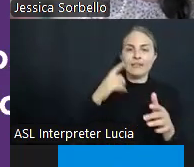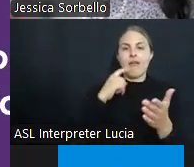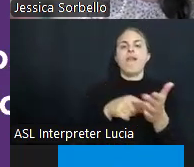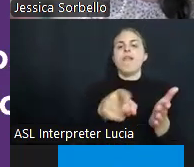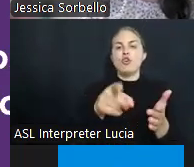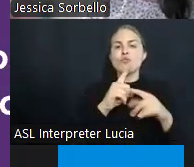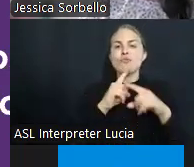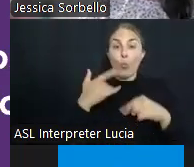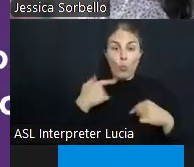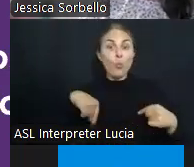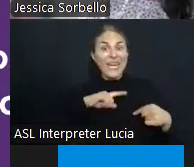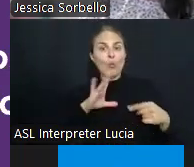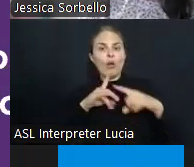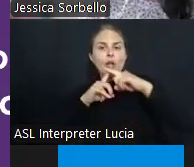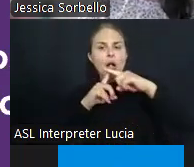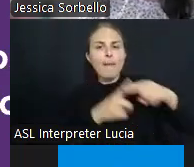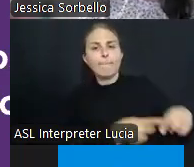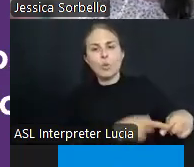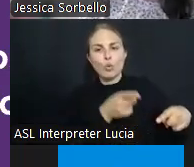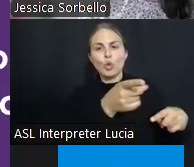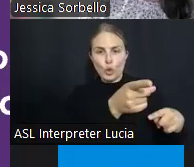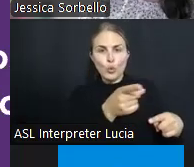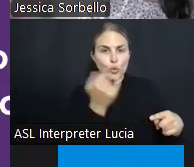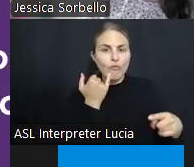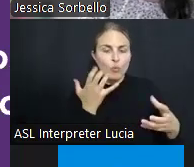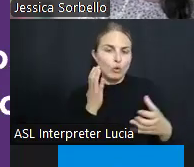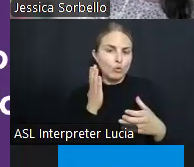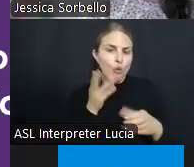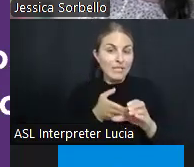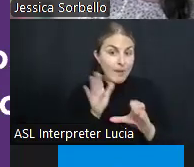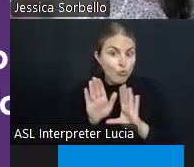away. »JESSICA SORBELLO: Great.